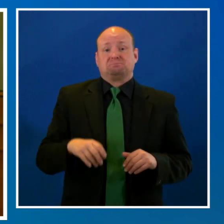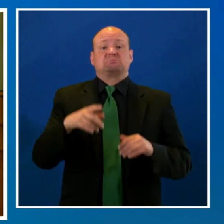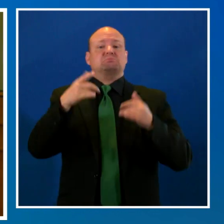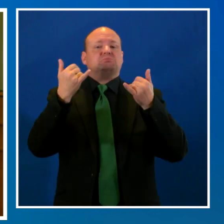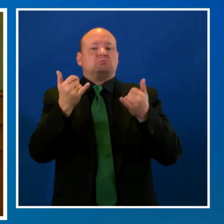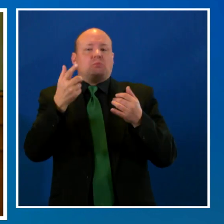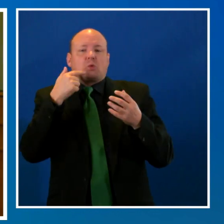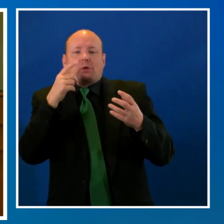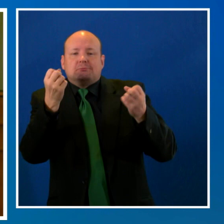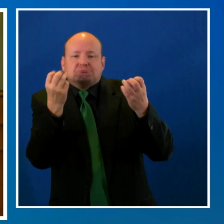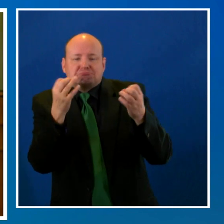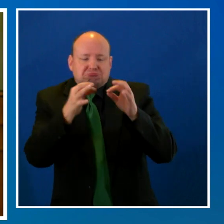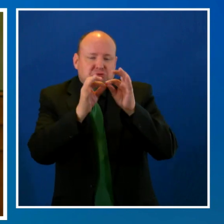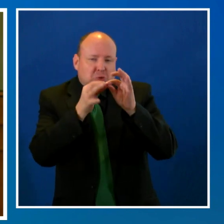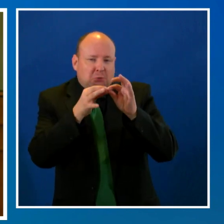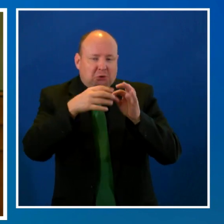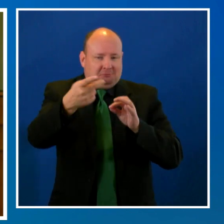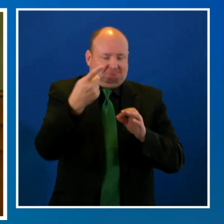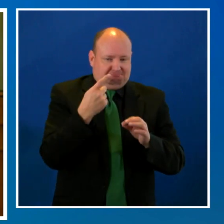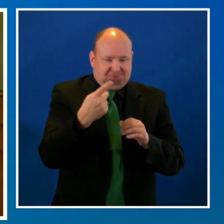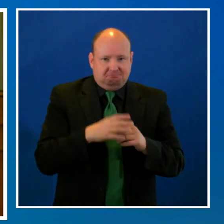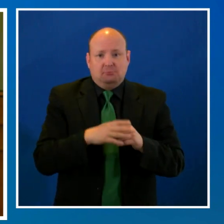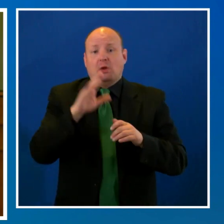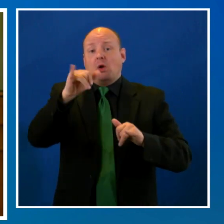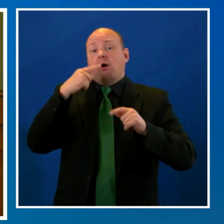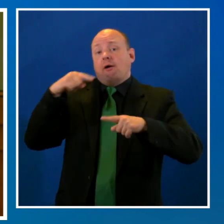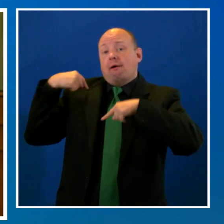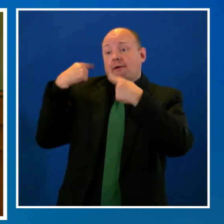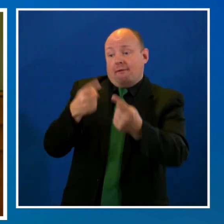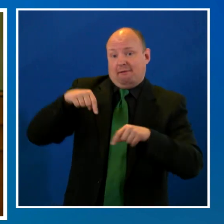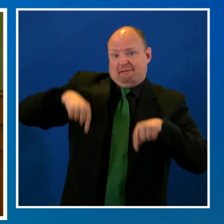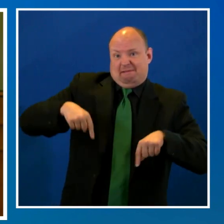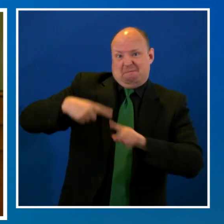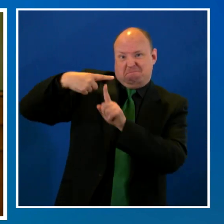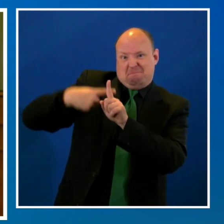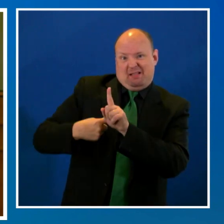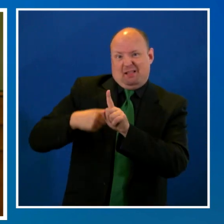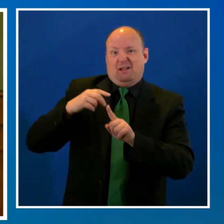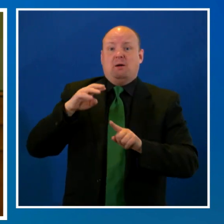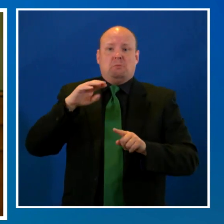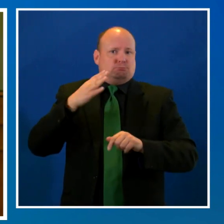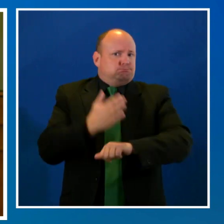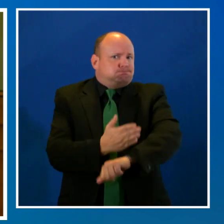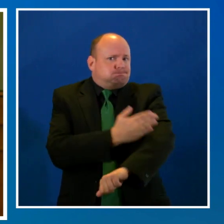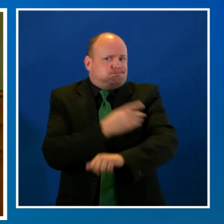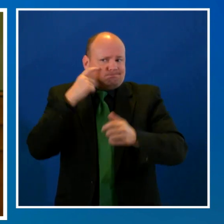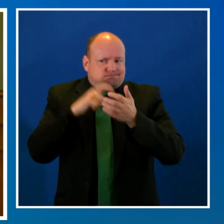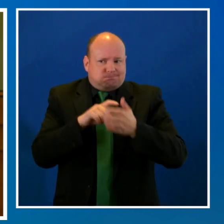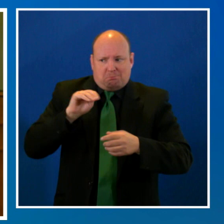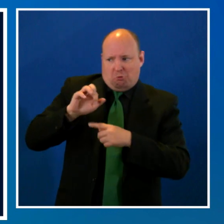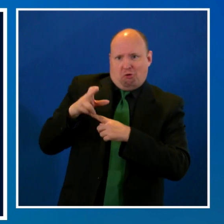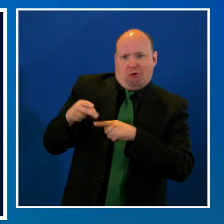We've come a long way in the last month, and we're about to move to the next chapter in our fight against the COVID virus.